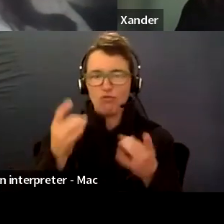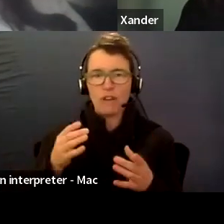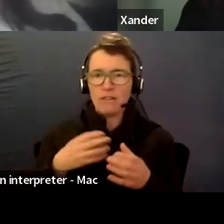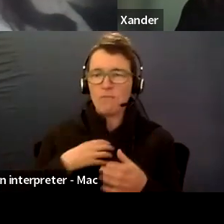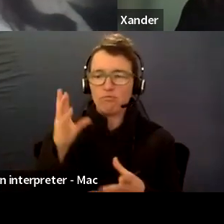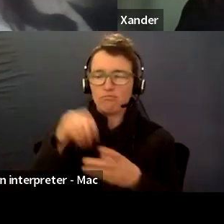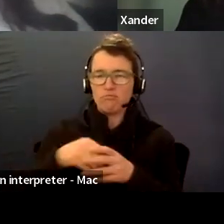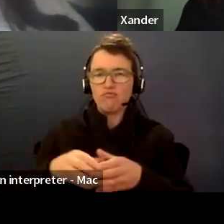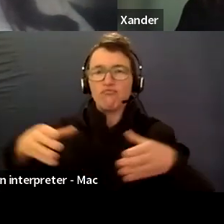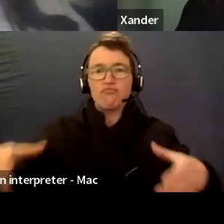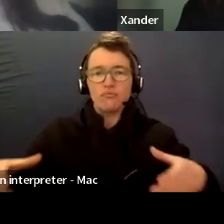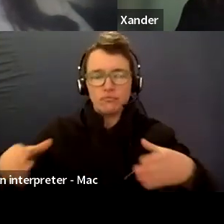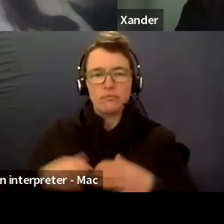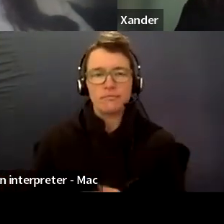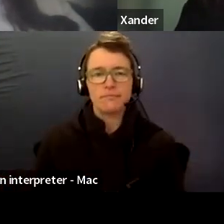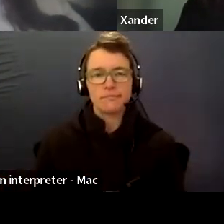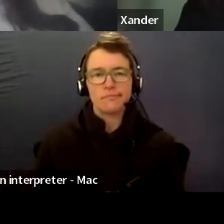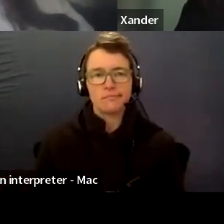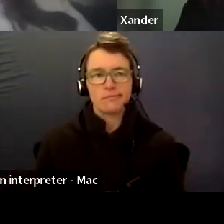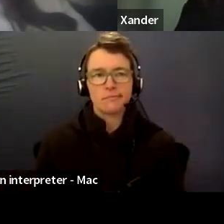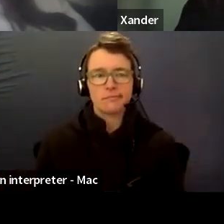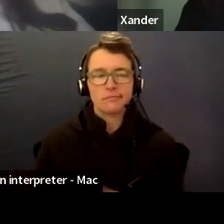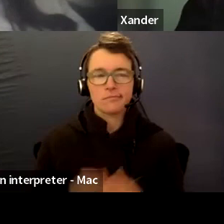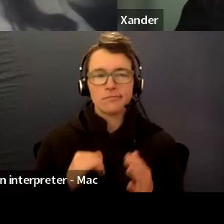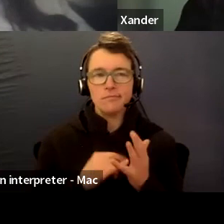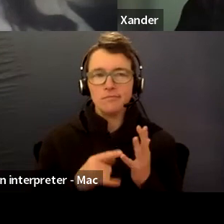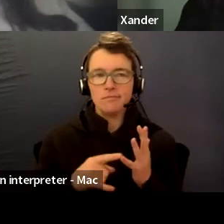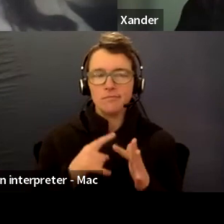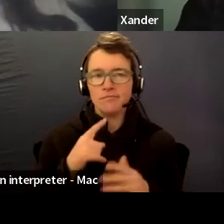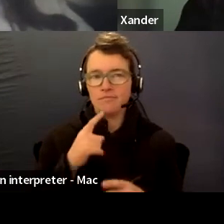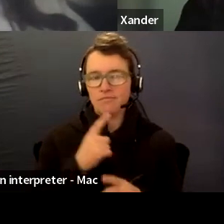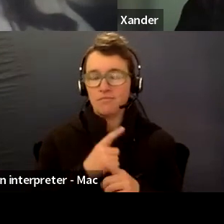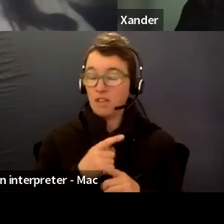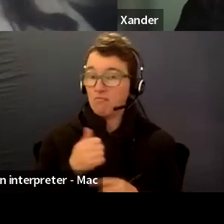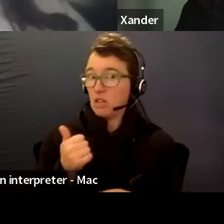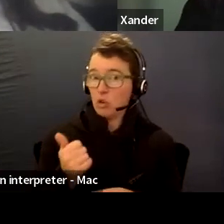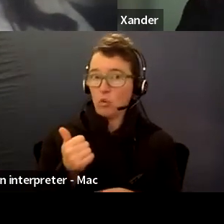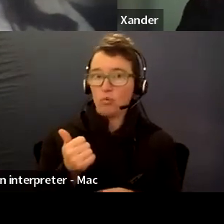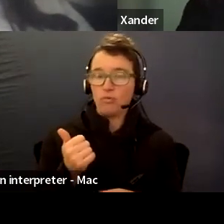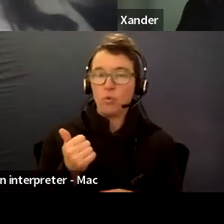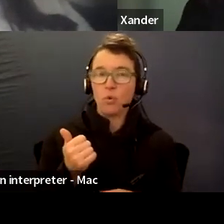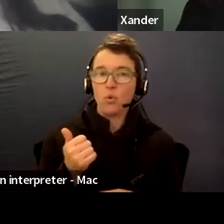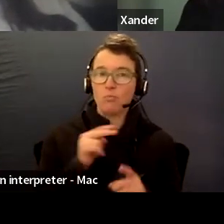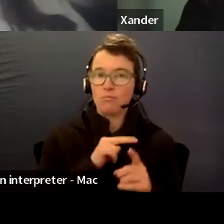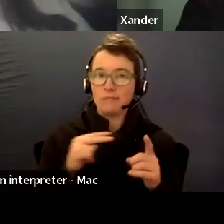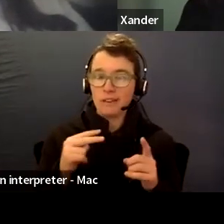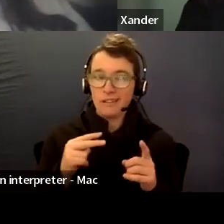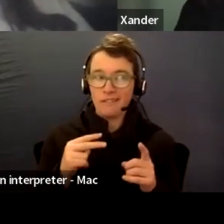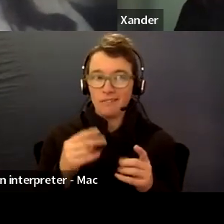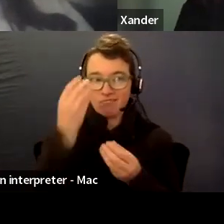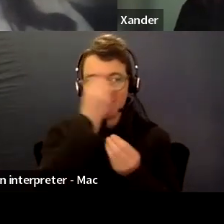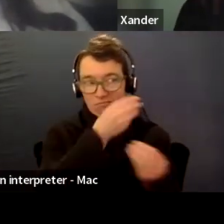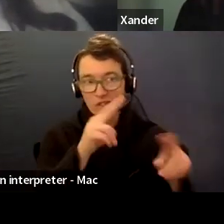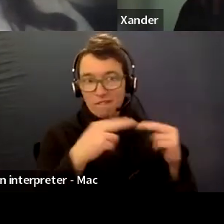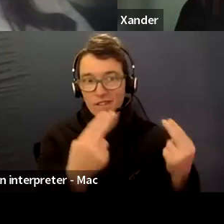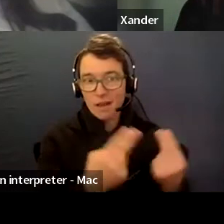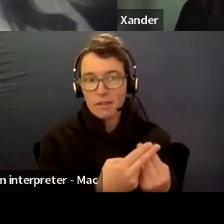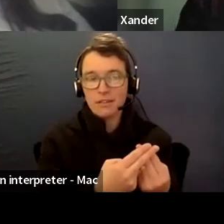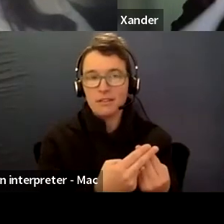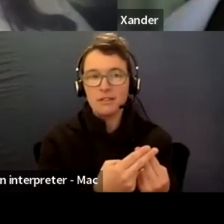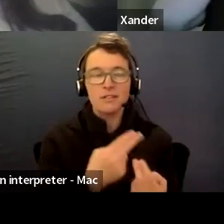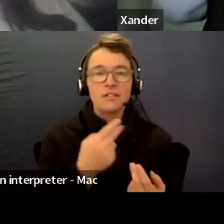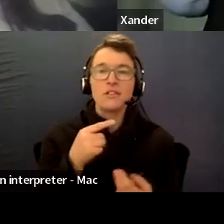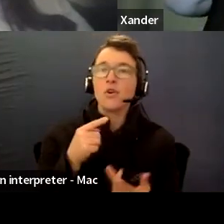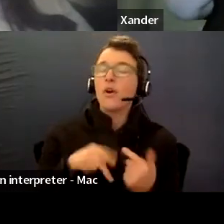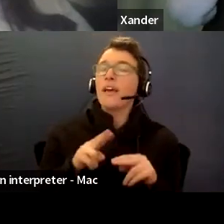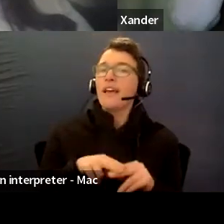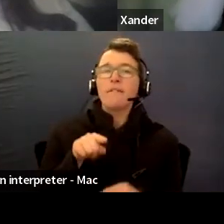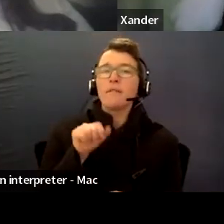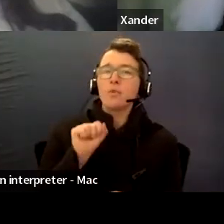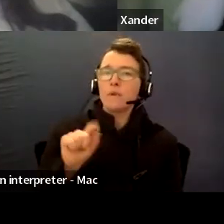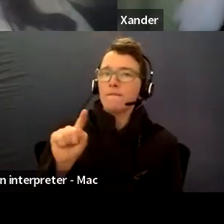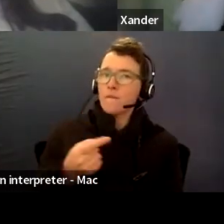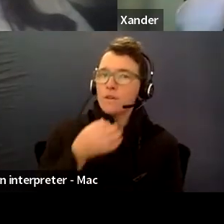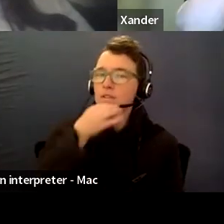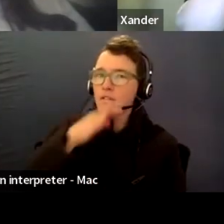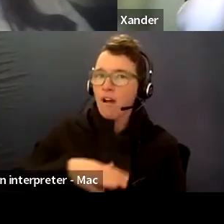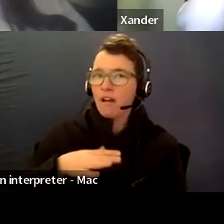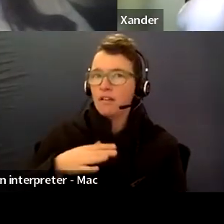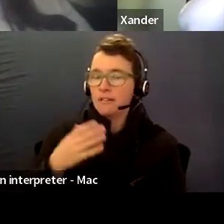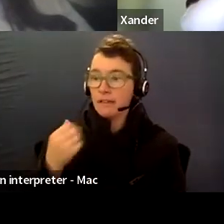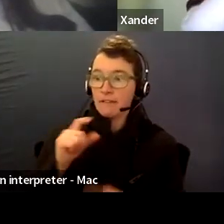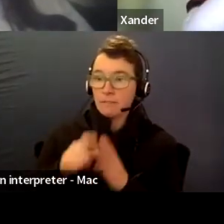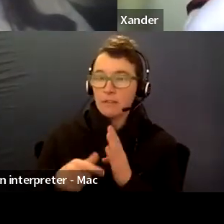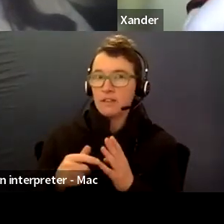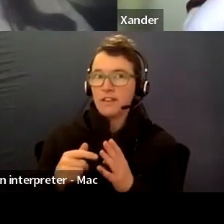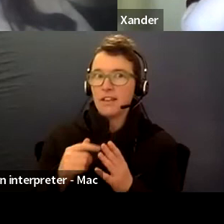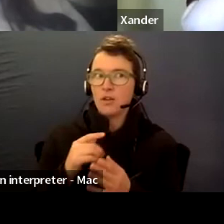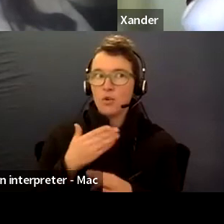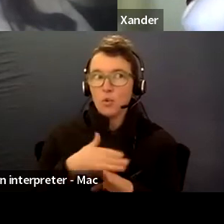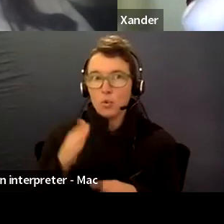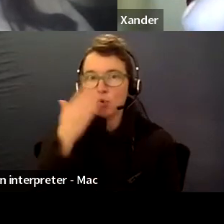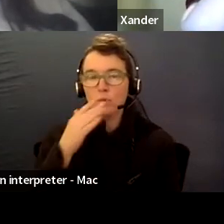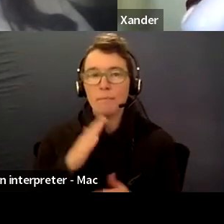Interesting. Thank you. I think also that to good reflection for space family members as well because if it's your first child or if it's a new school year me stepping into a new community for that family as well.